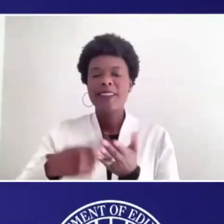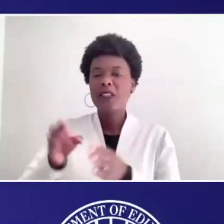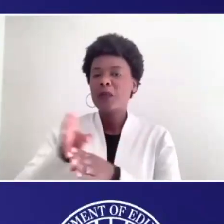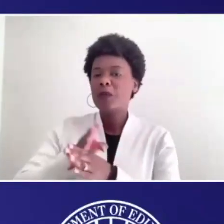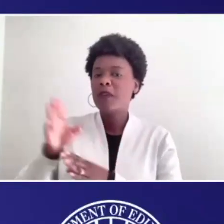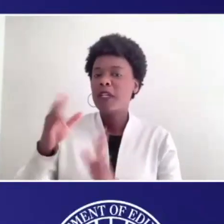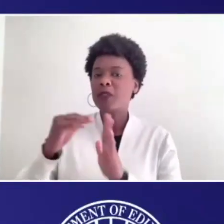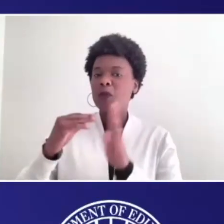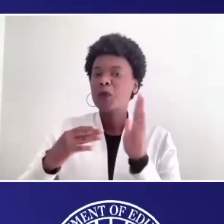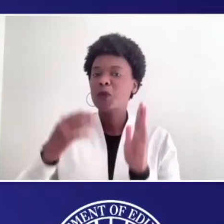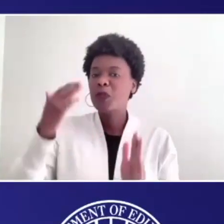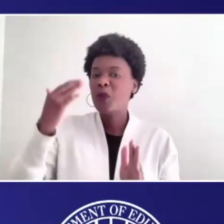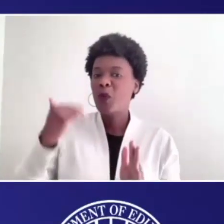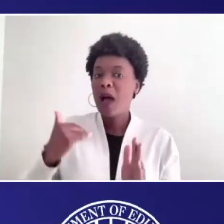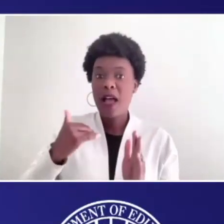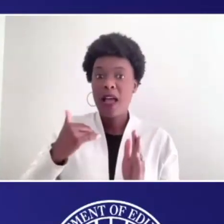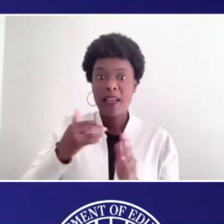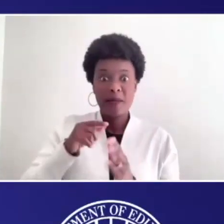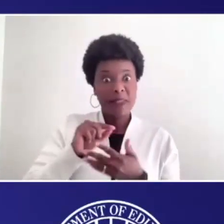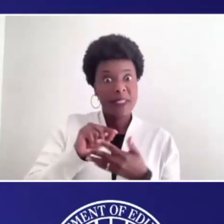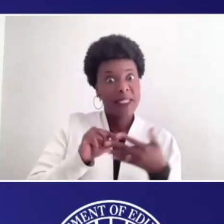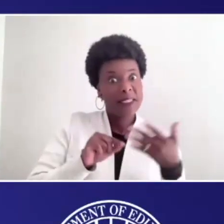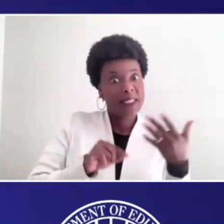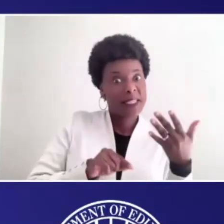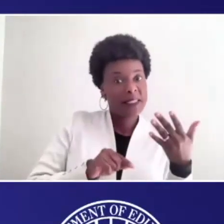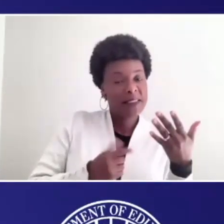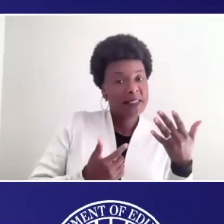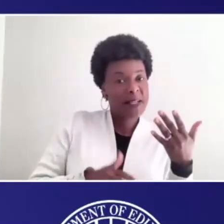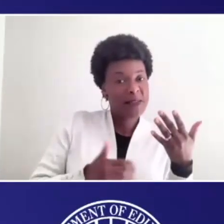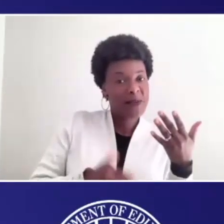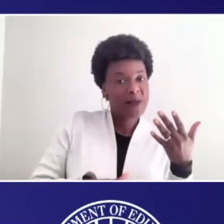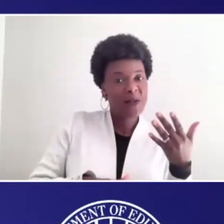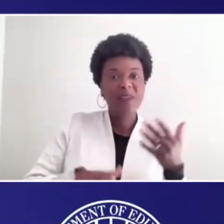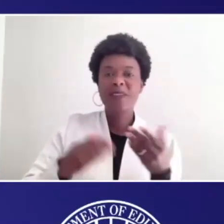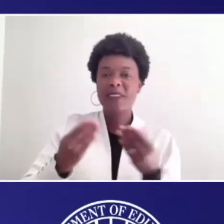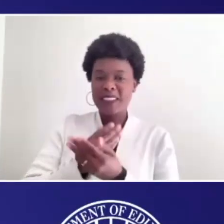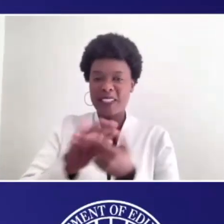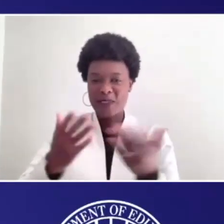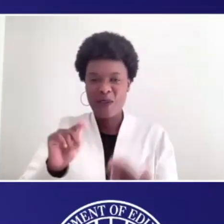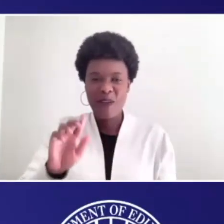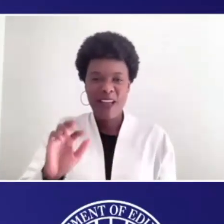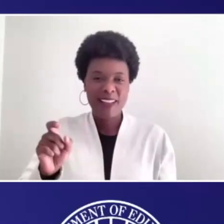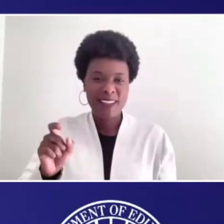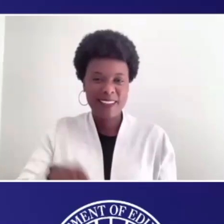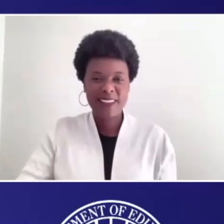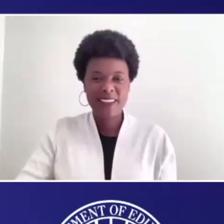these last few pieces. I thought I would just throw that out there for you, Alex. Isn't that good? You like that?